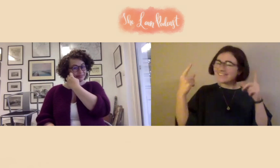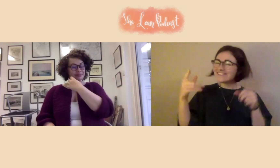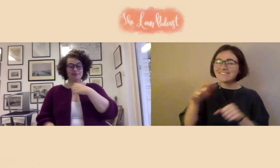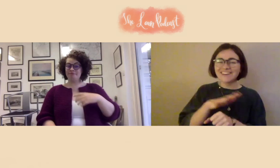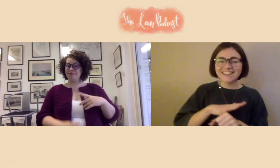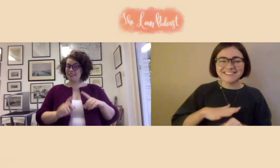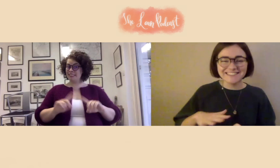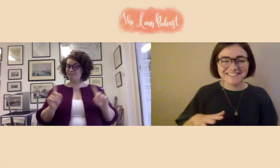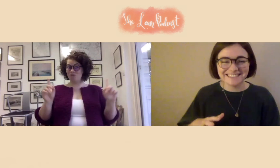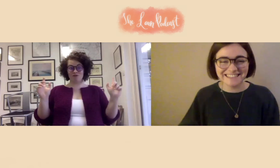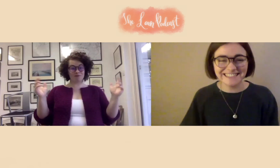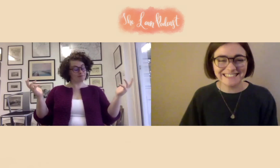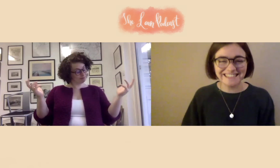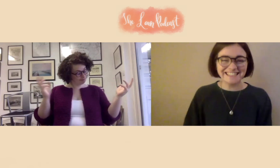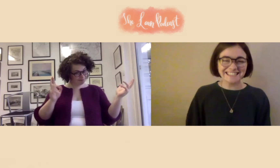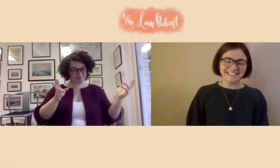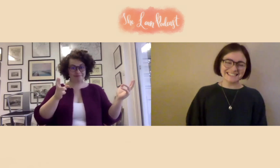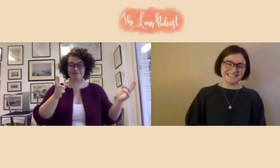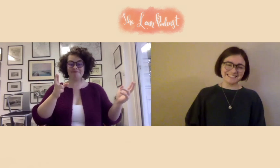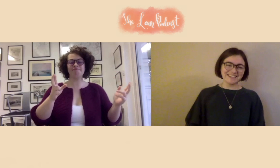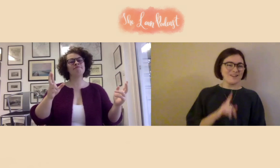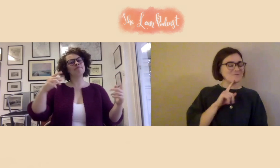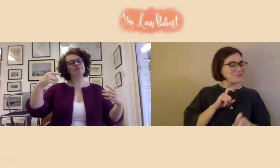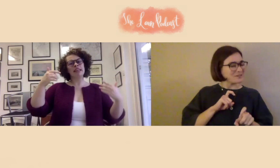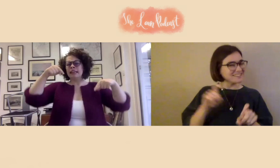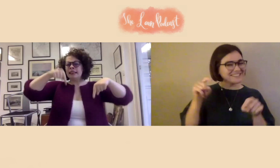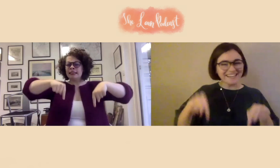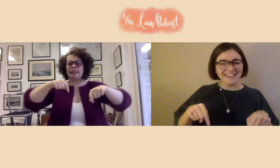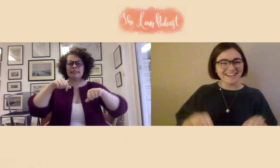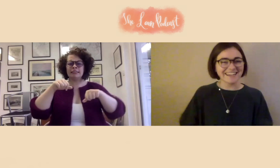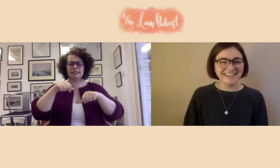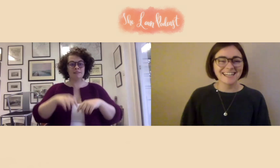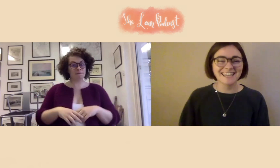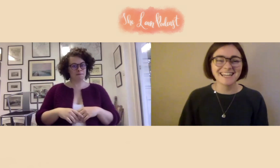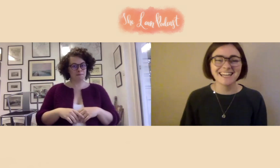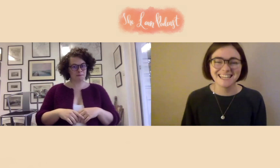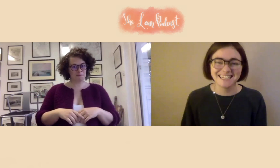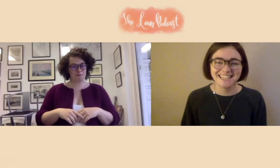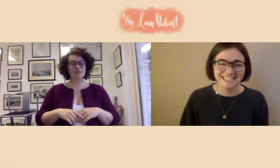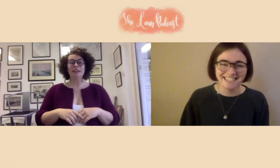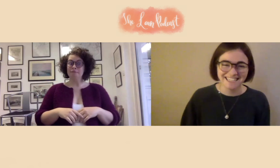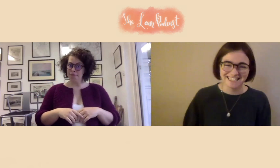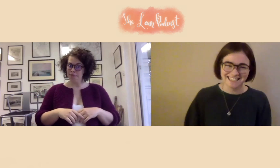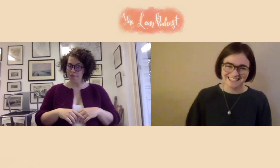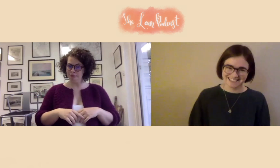It's a different place. Absolutely. - But we're still here. We are, indeed. We are indeed.